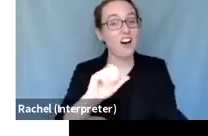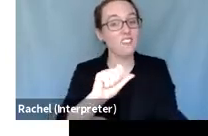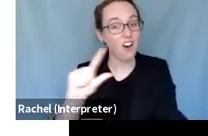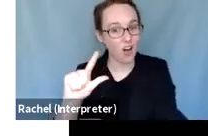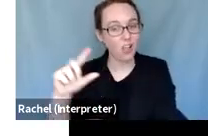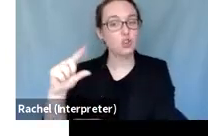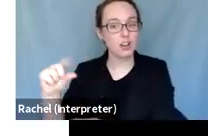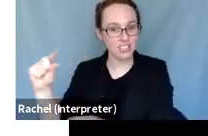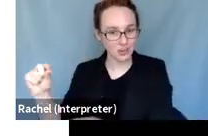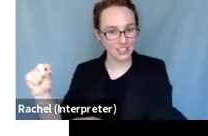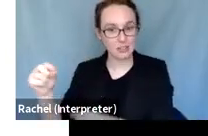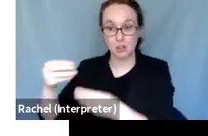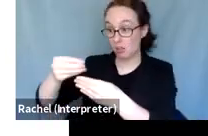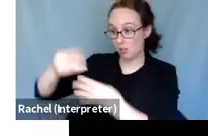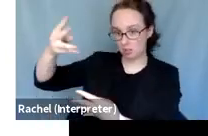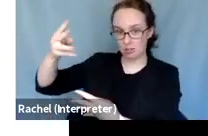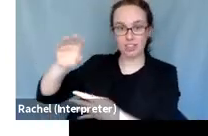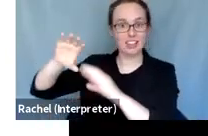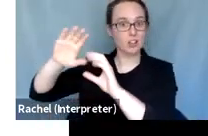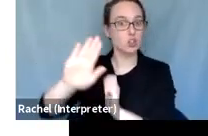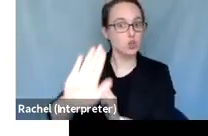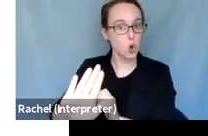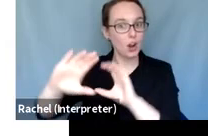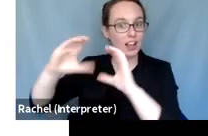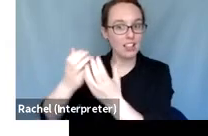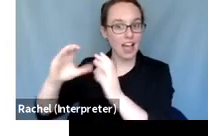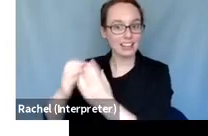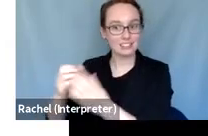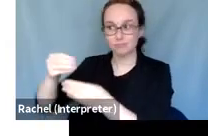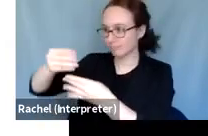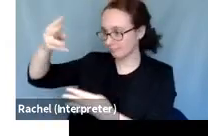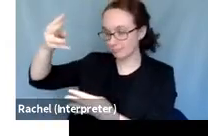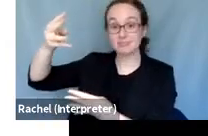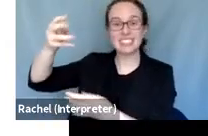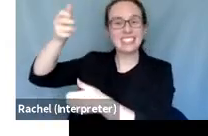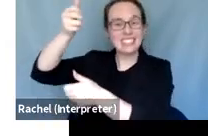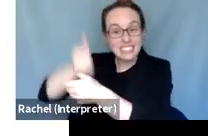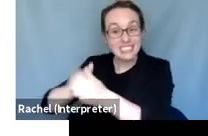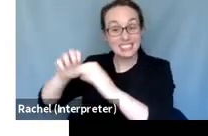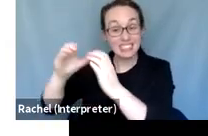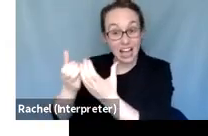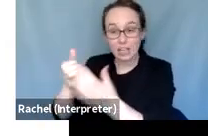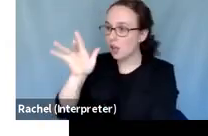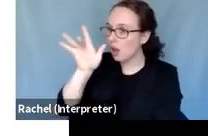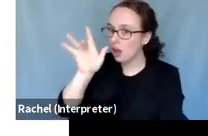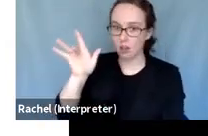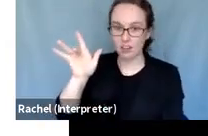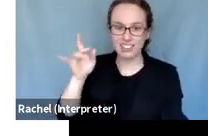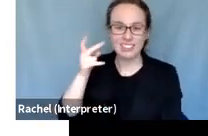Sage Talbot: You'll click on each class individually. So in this picture, I don't know if you can see, there's a check box to each one.